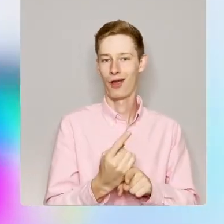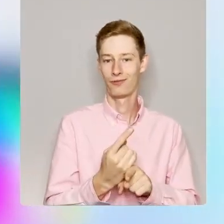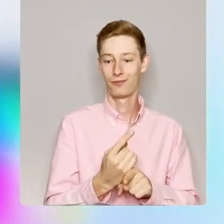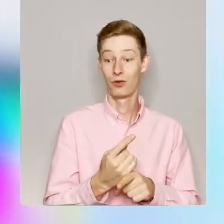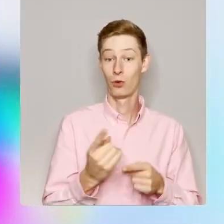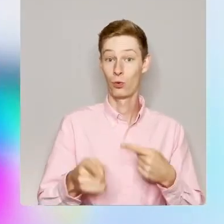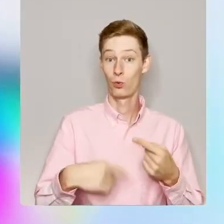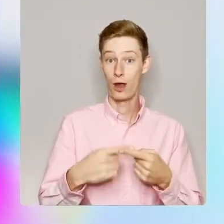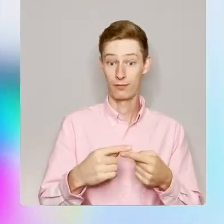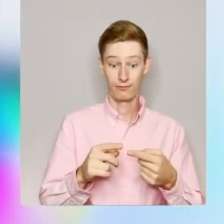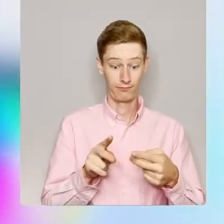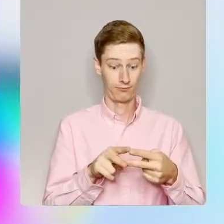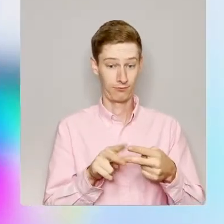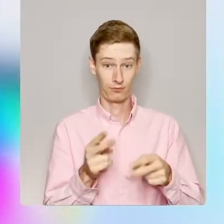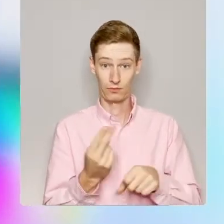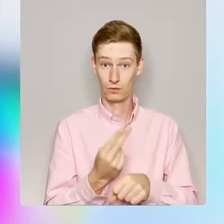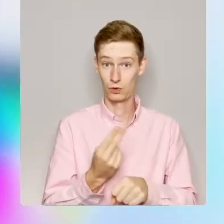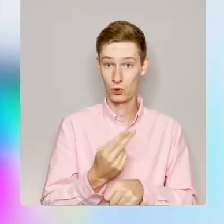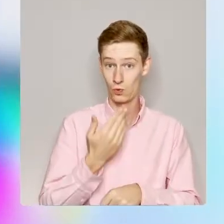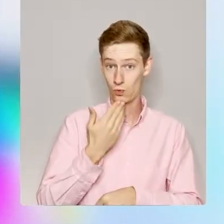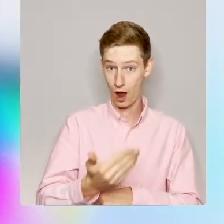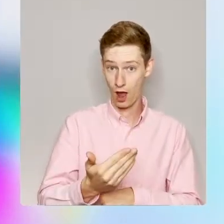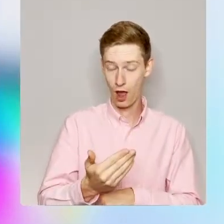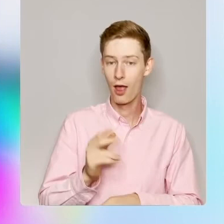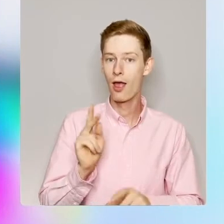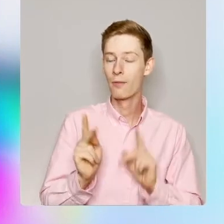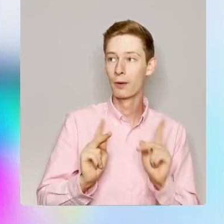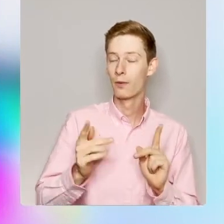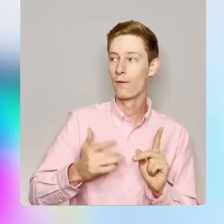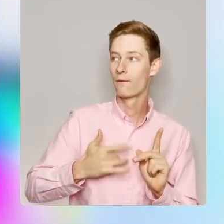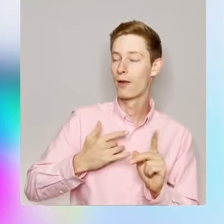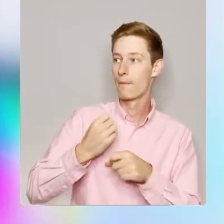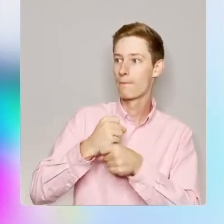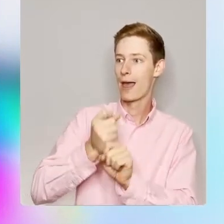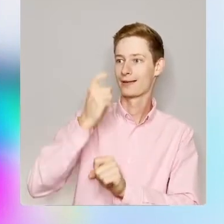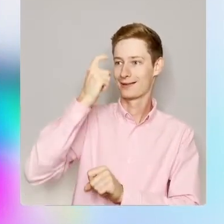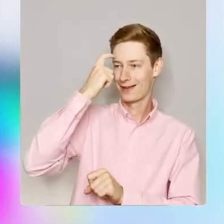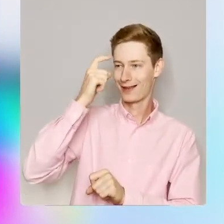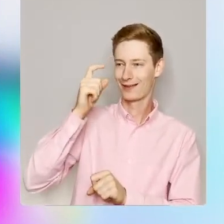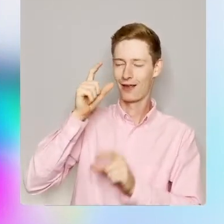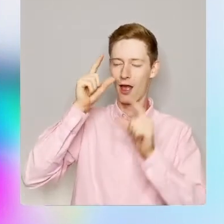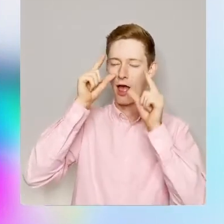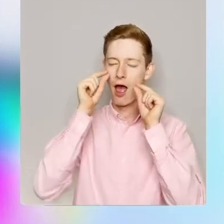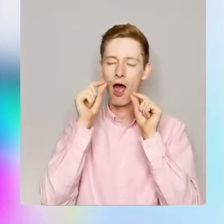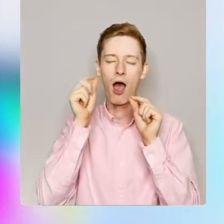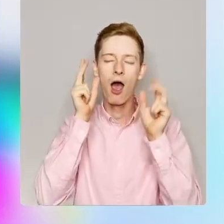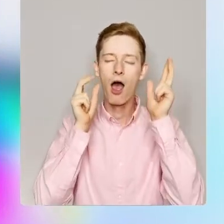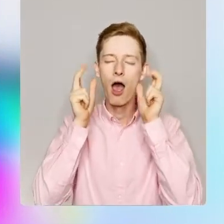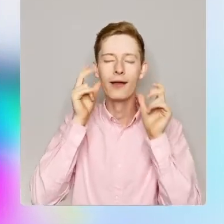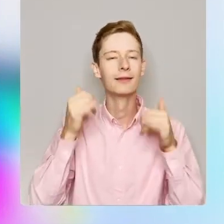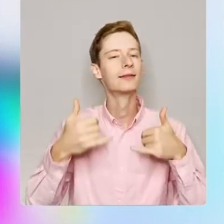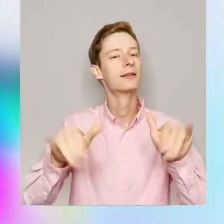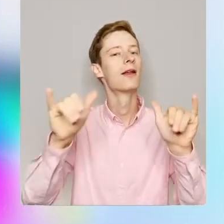When these audio features are used well, people can make sense of a virtual space, even with their eyes closed.